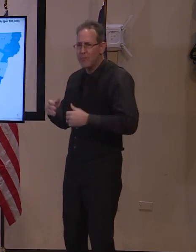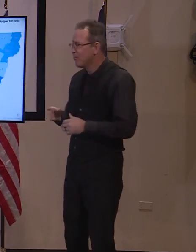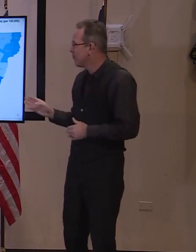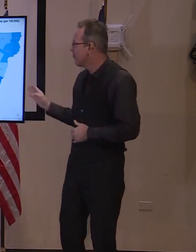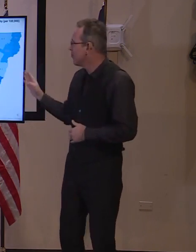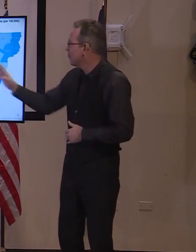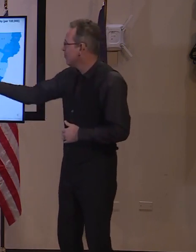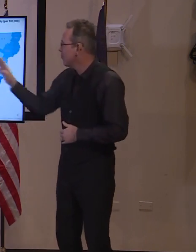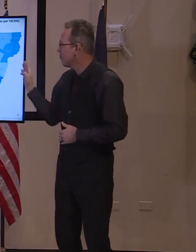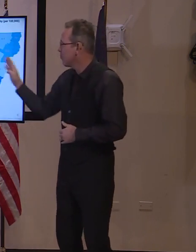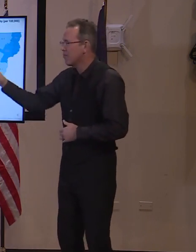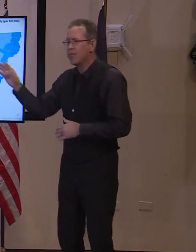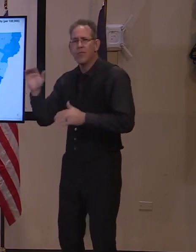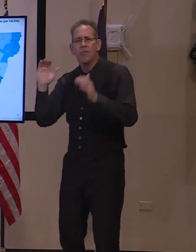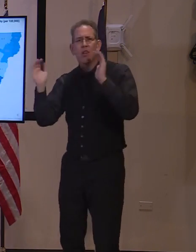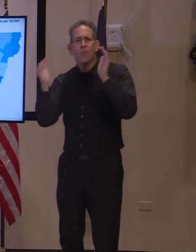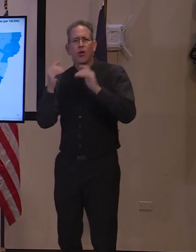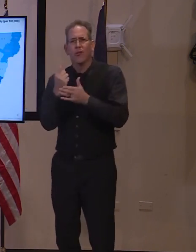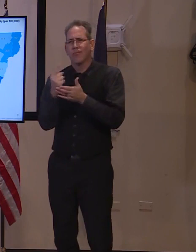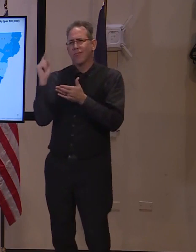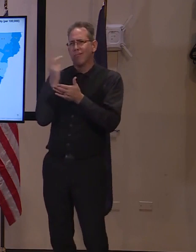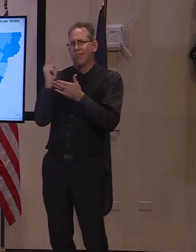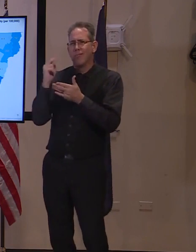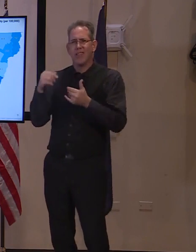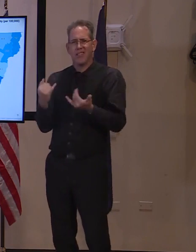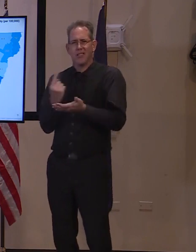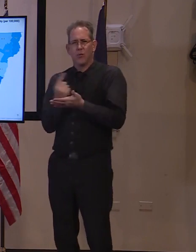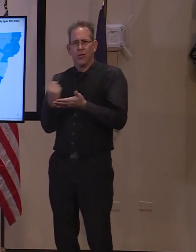some improvement in the worst hit areas of the state from last week,